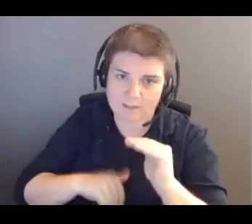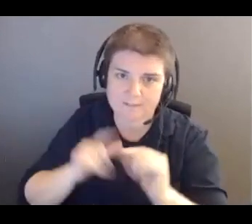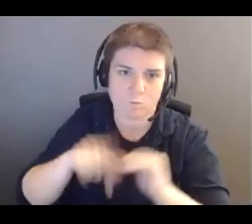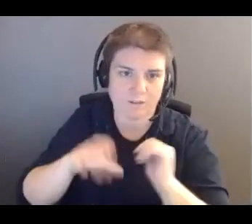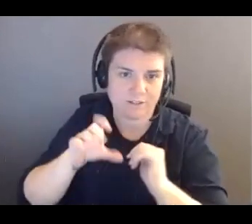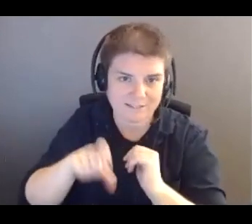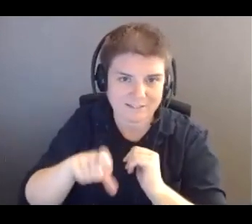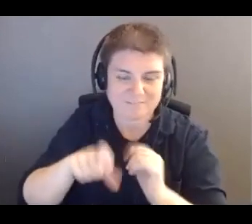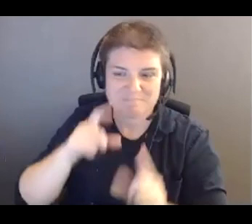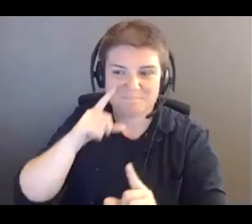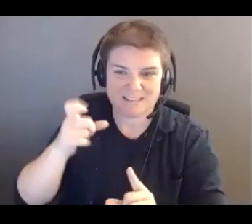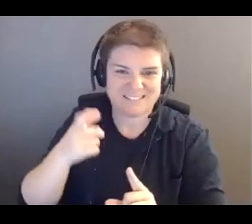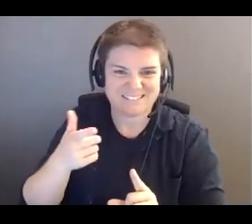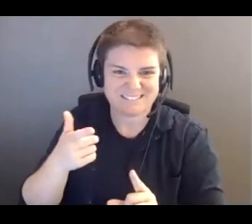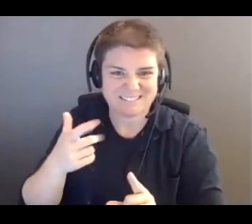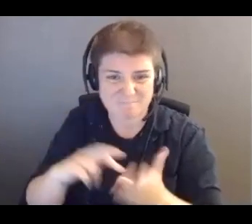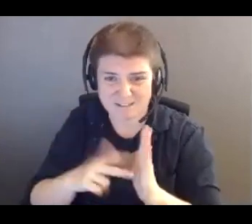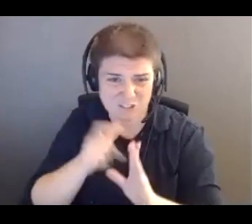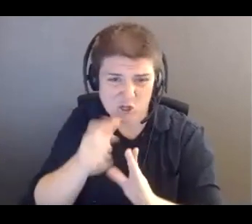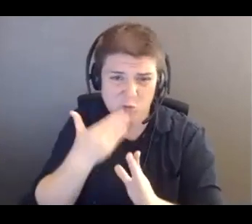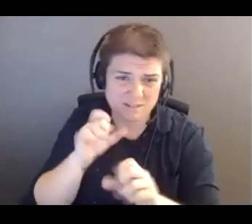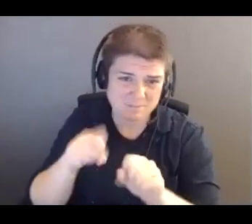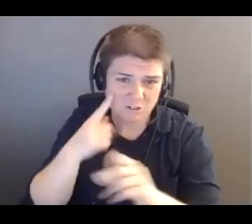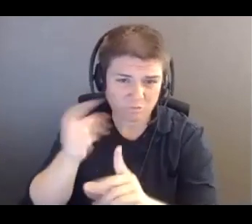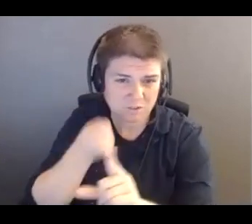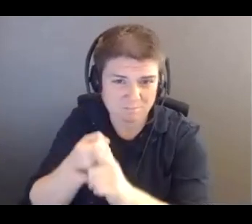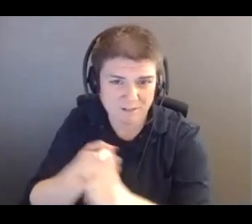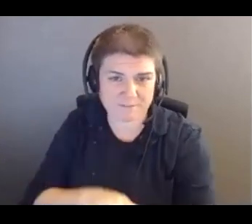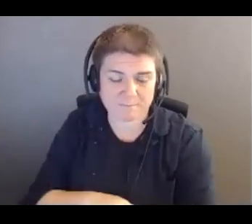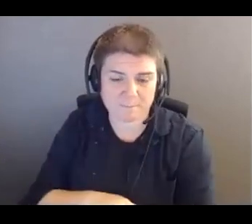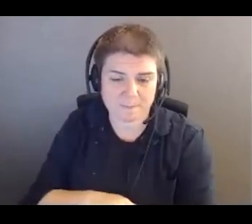might not show the greatest potential for impact. In most cases, we encourage the assessment